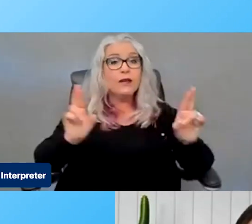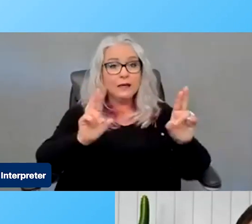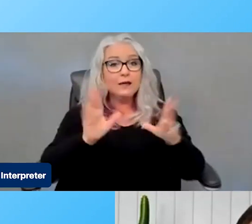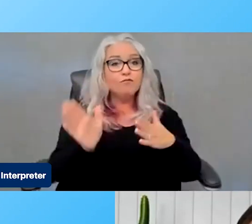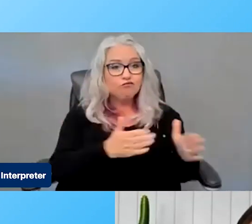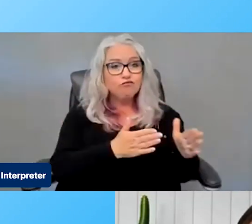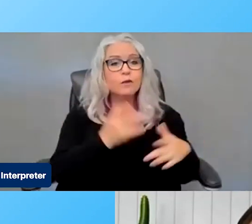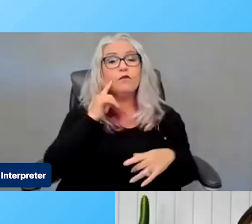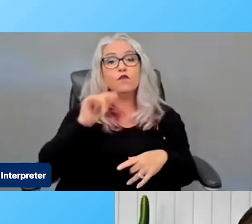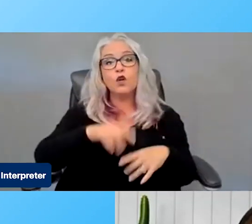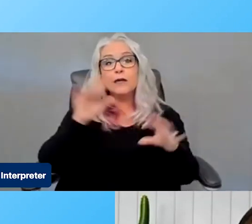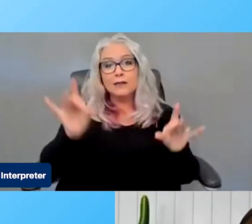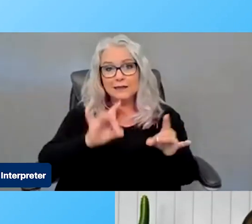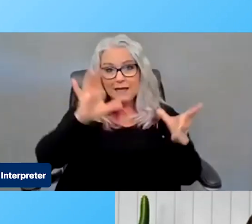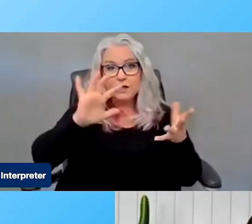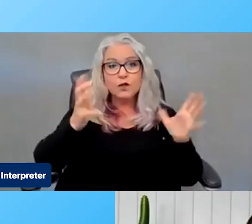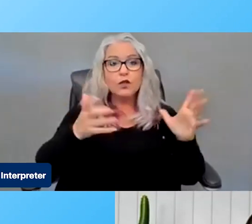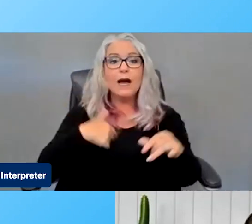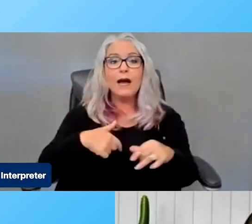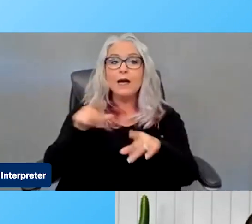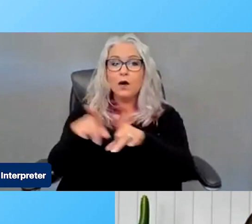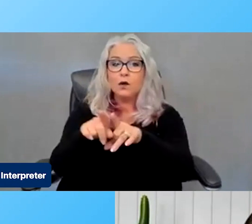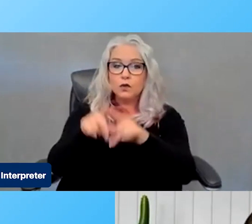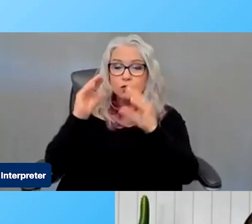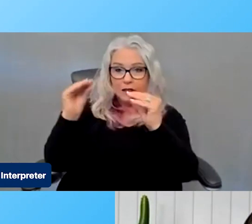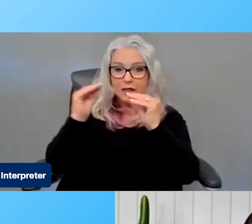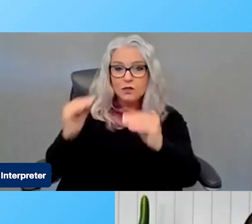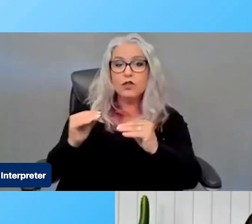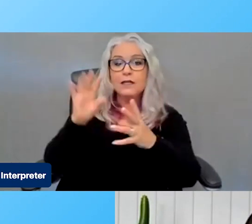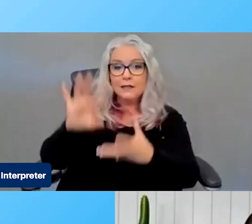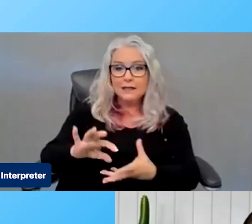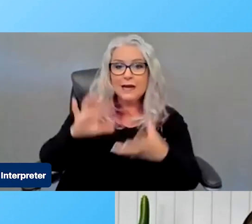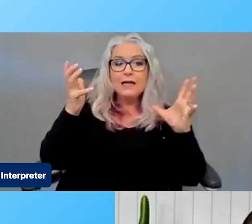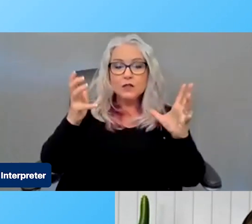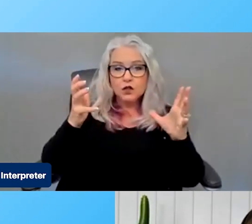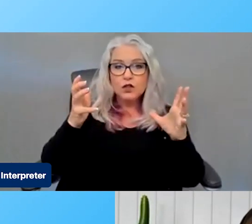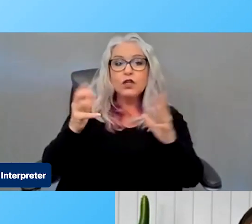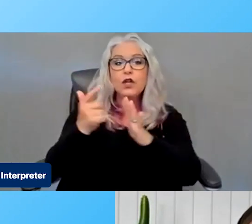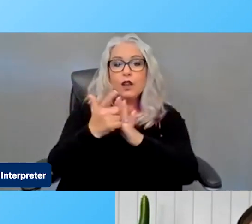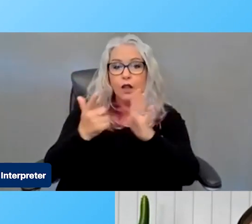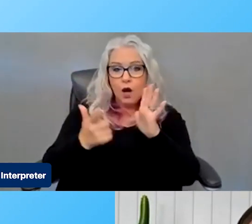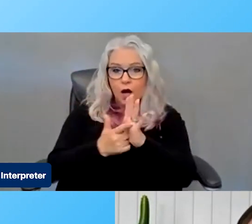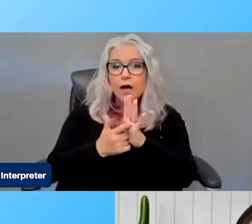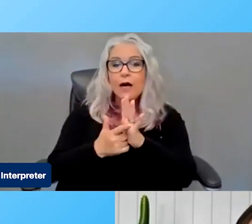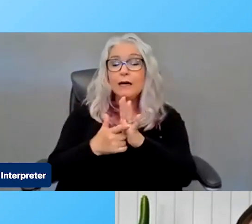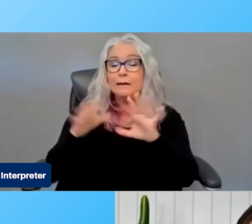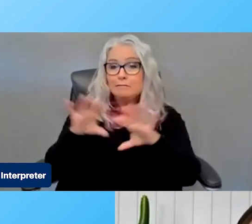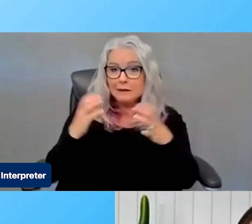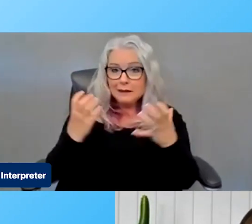I also teach a disaster law primer at a University college of law. And am involved in the American